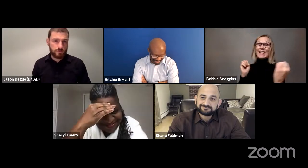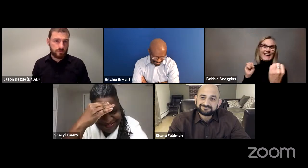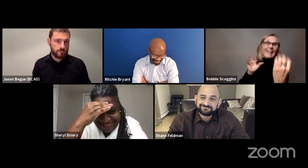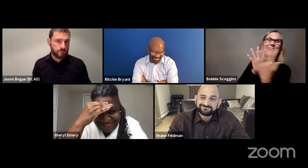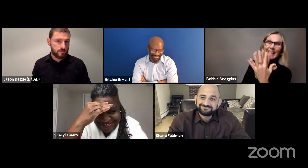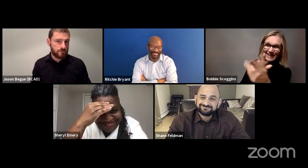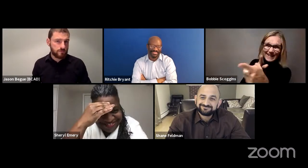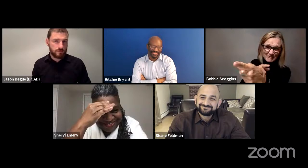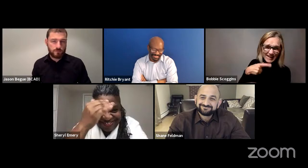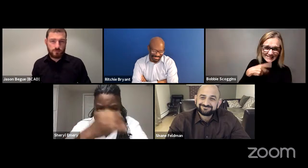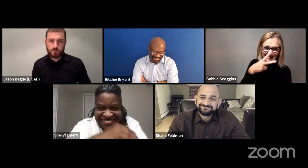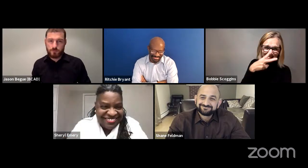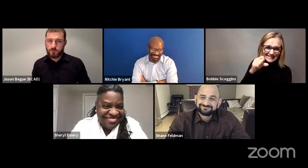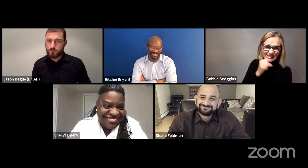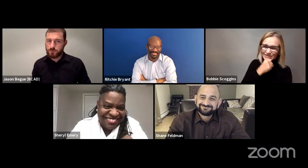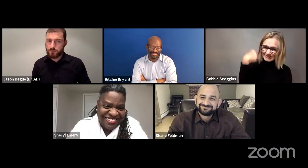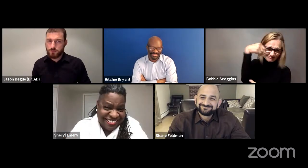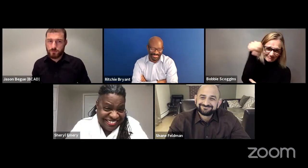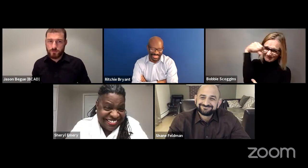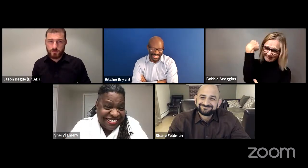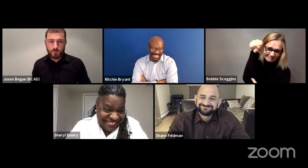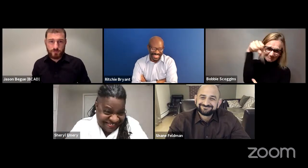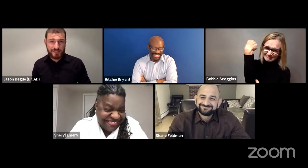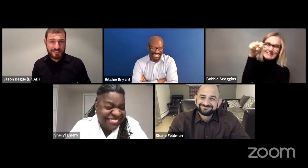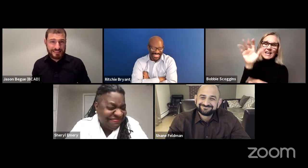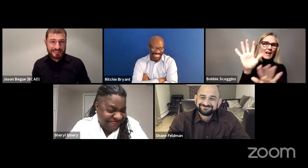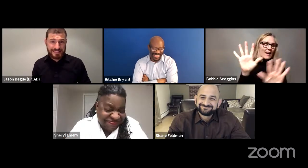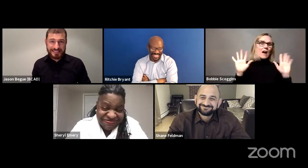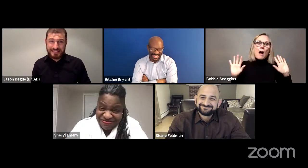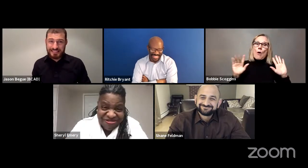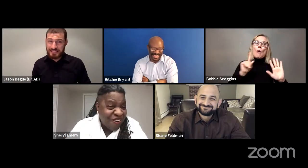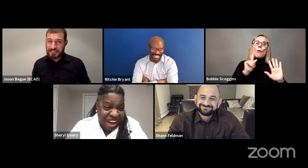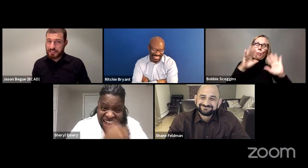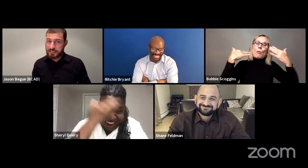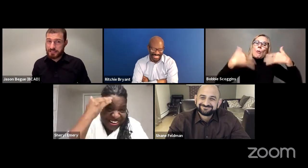with Deaf consumers and really ‑‑ you know, it's funny, I see Sheryl shaking her